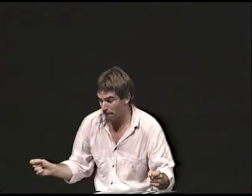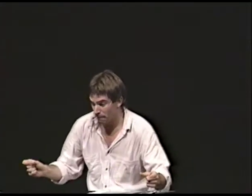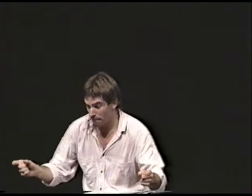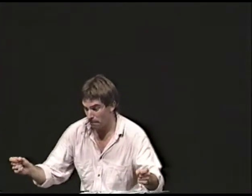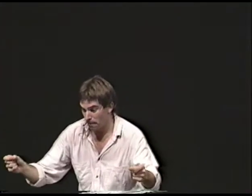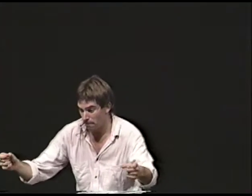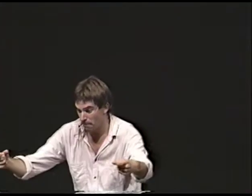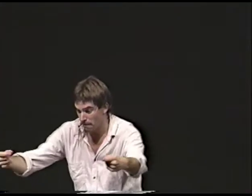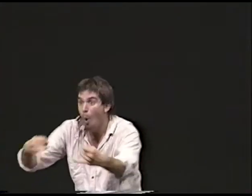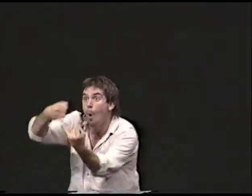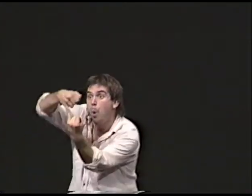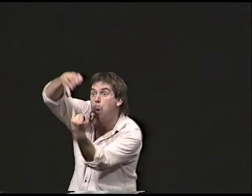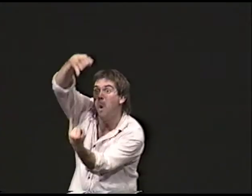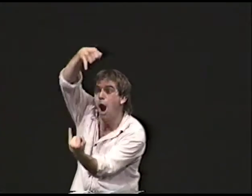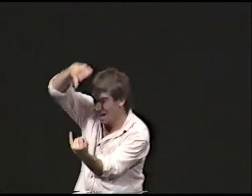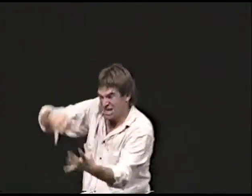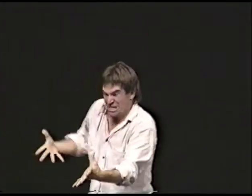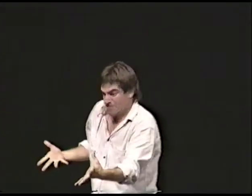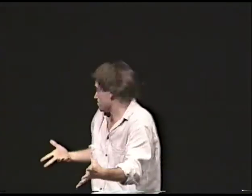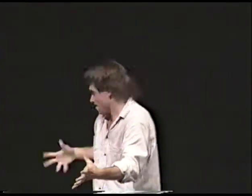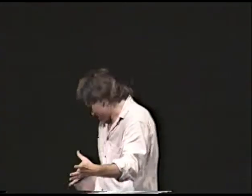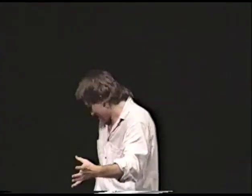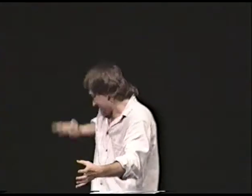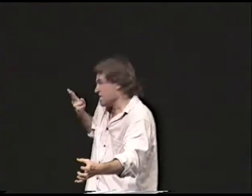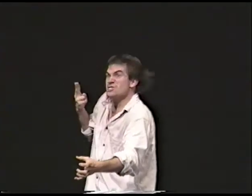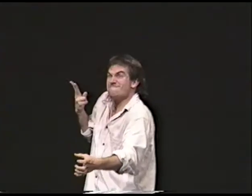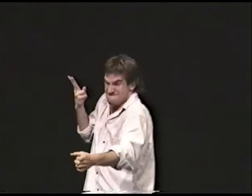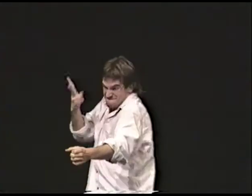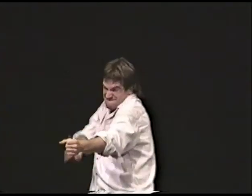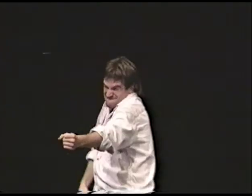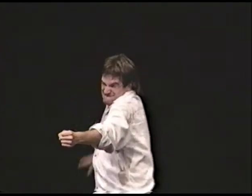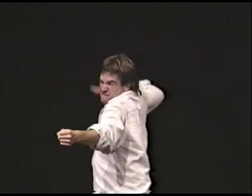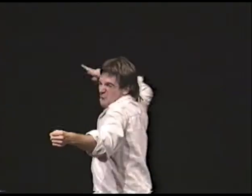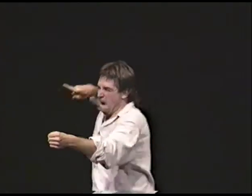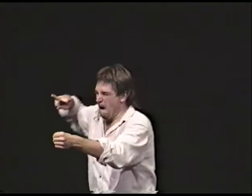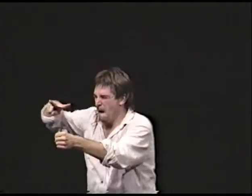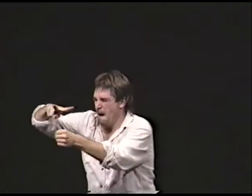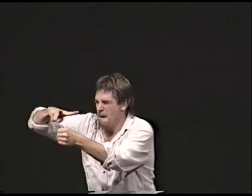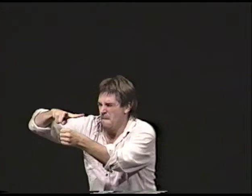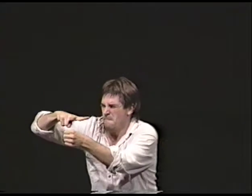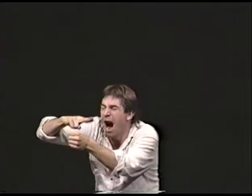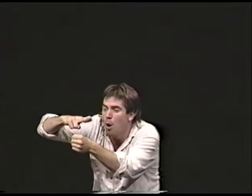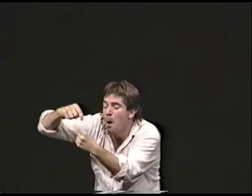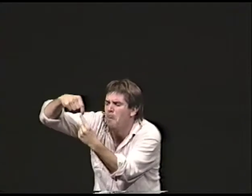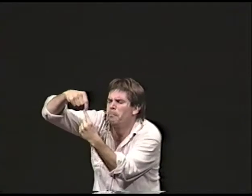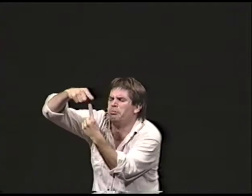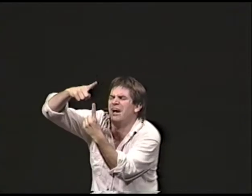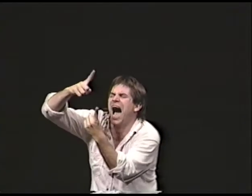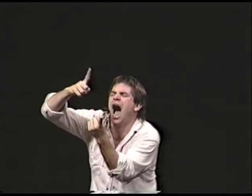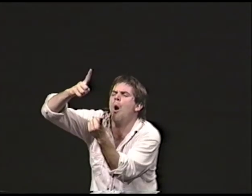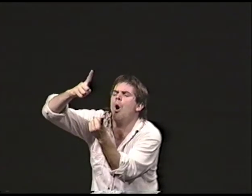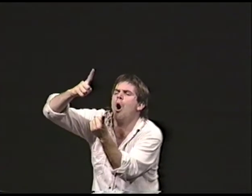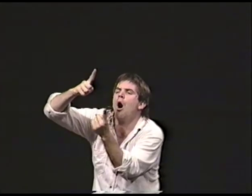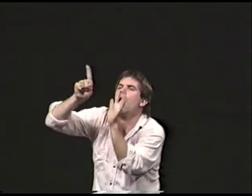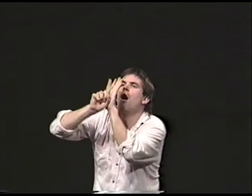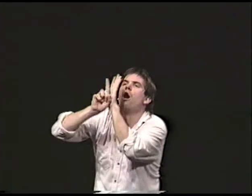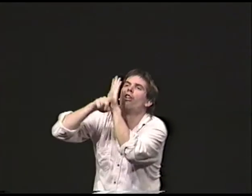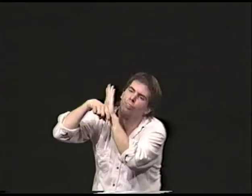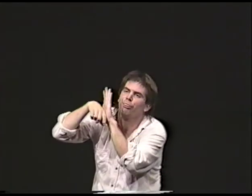And the electrical signal started traveling up the wires. Thinking quickly, he cut the wires with a pair of scissors,